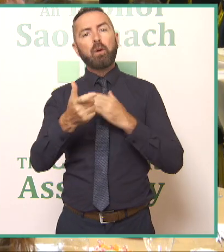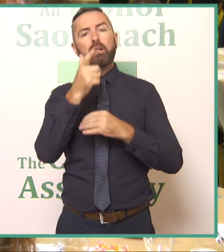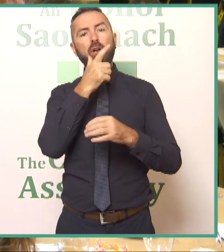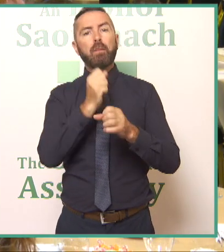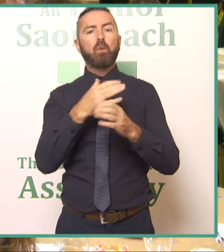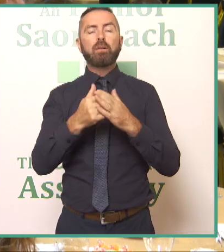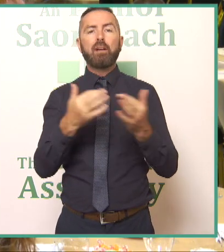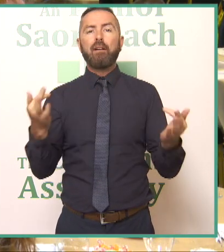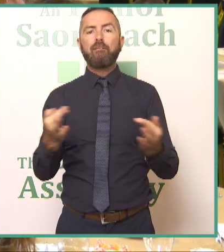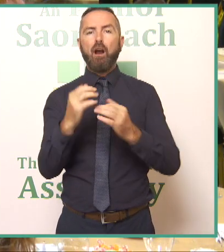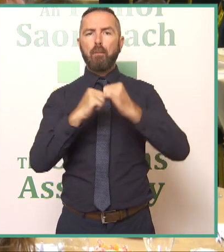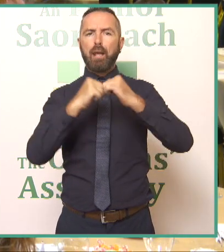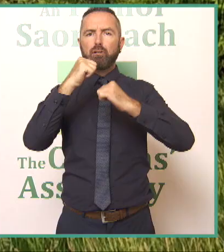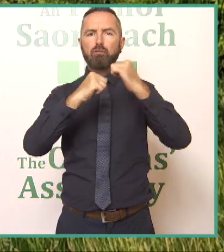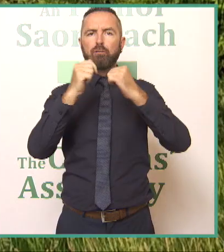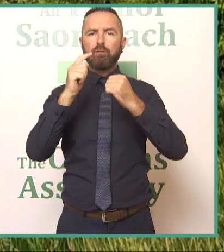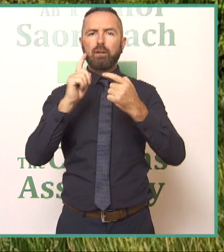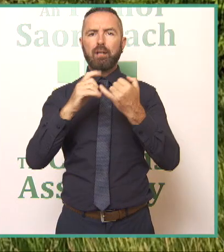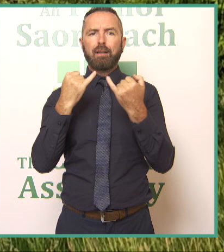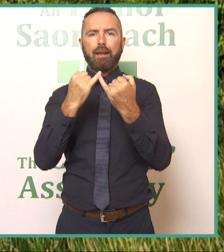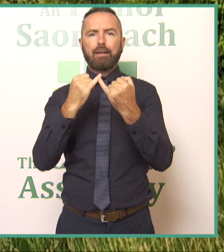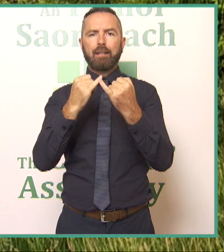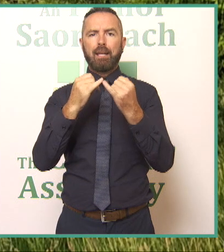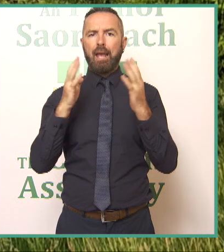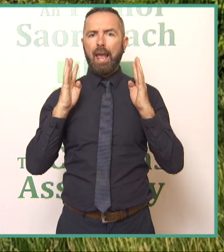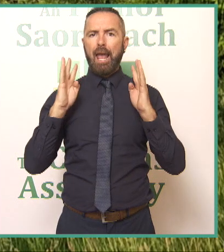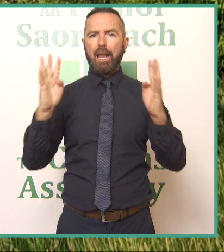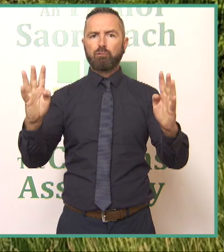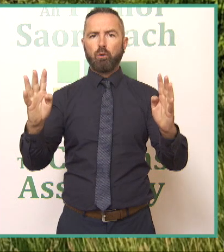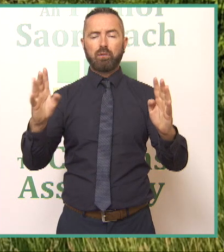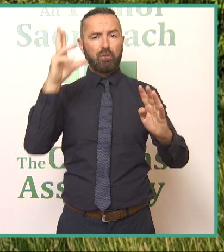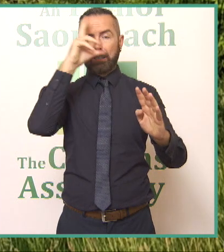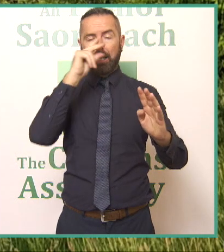farm infrastructural habitats like the hydros for example we know they're hugely important